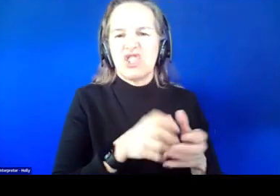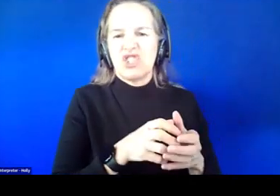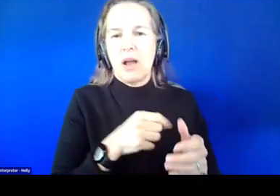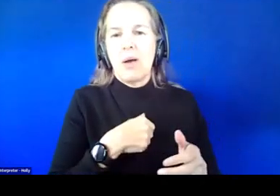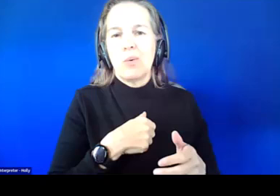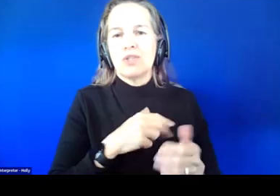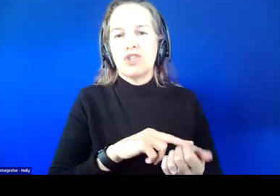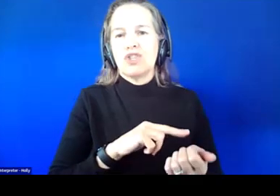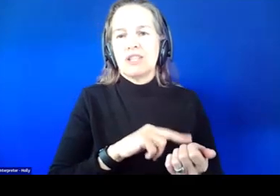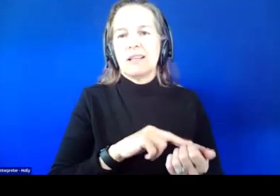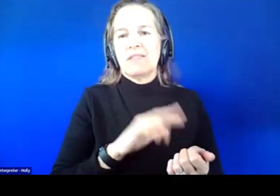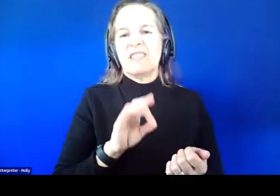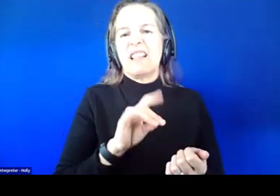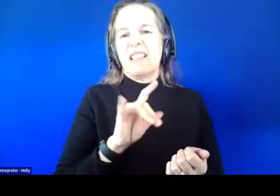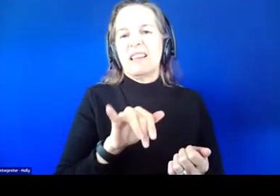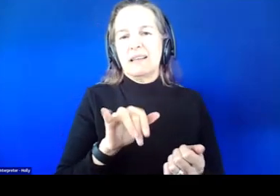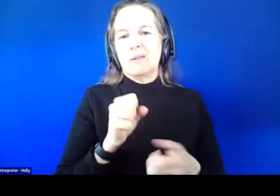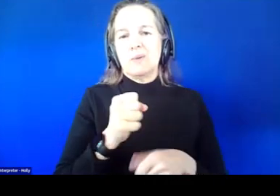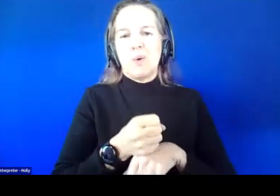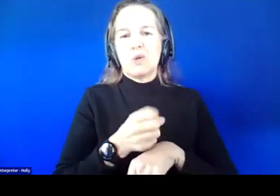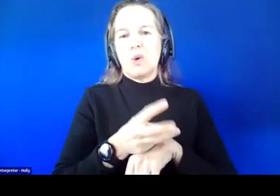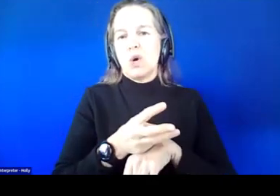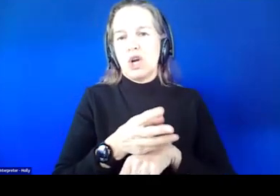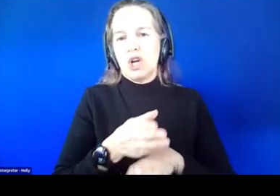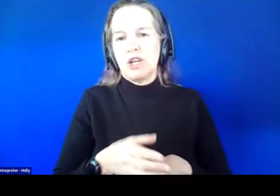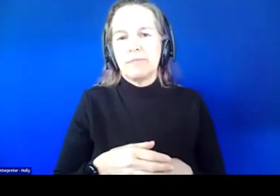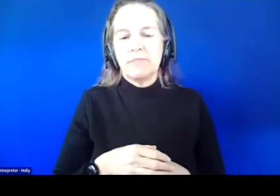worker. So I've been able to kind of experience all